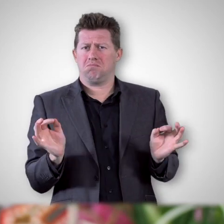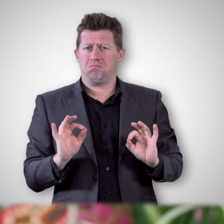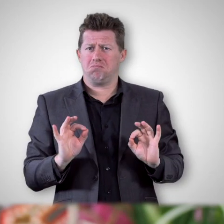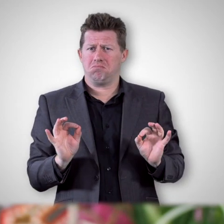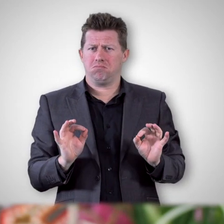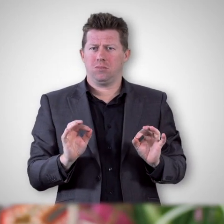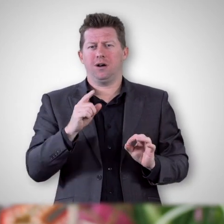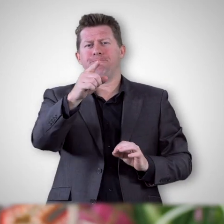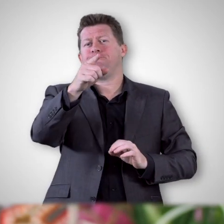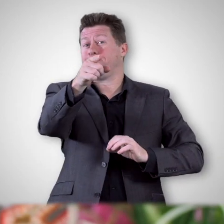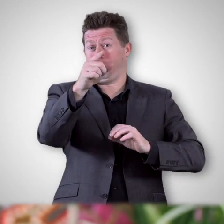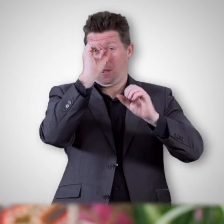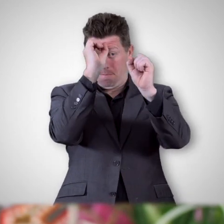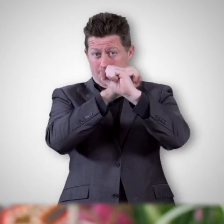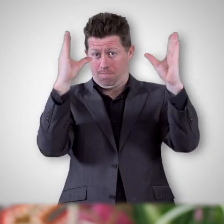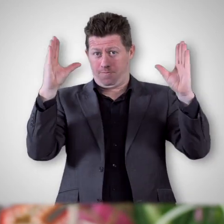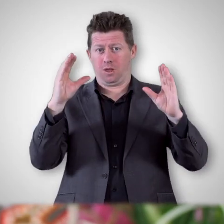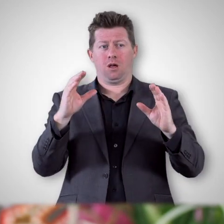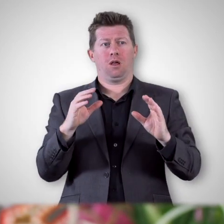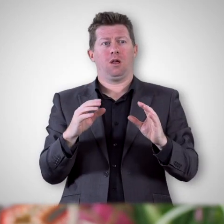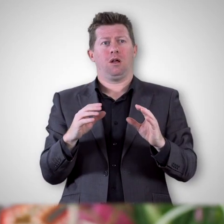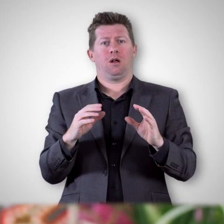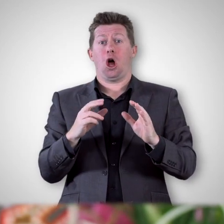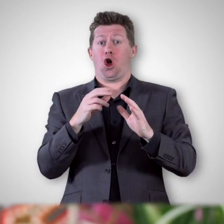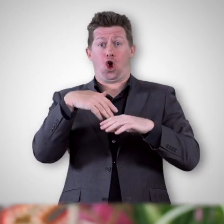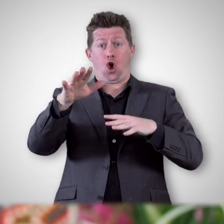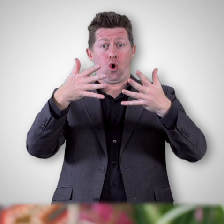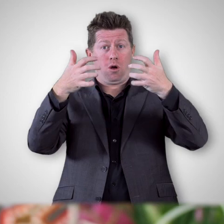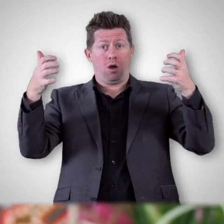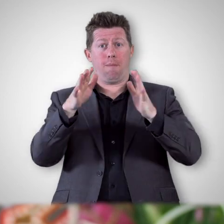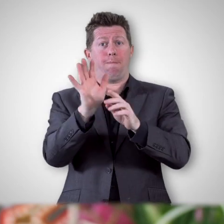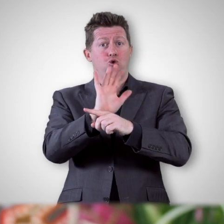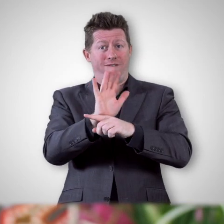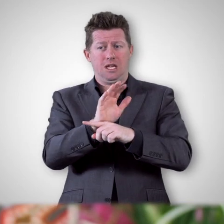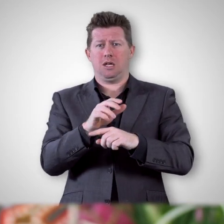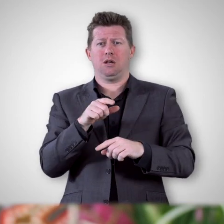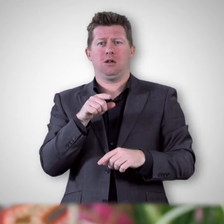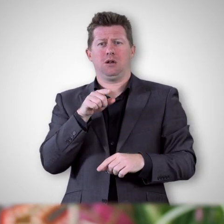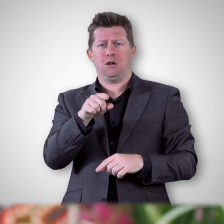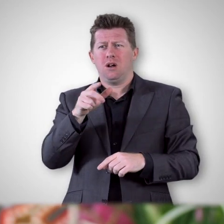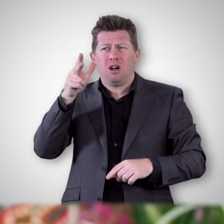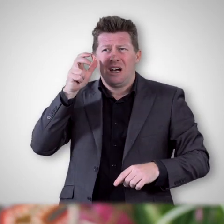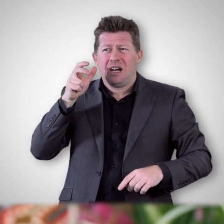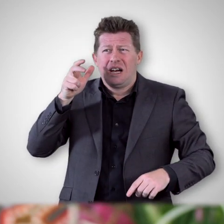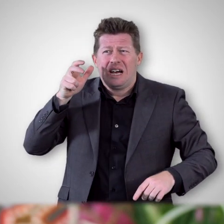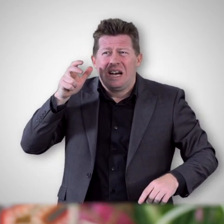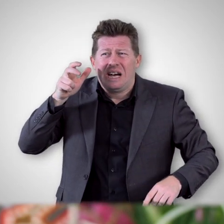the learning. So imagine going to the movies but the sound is so low that you can barely hear it,